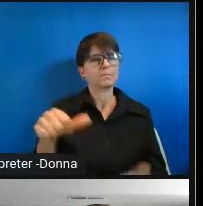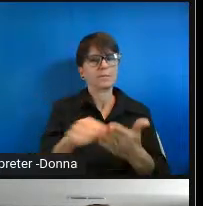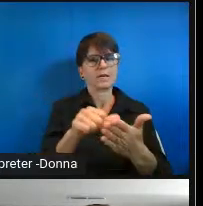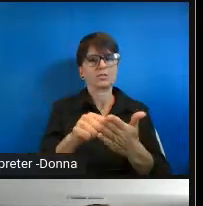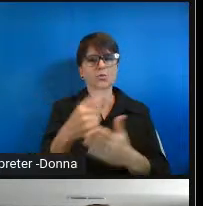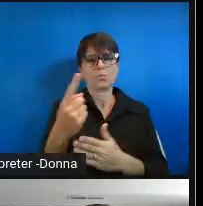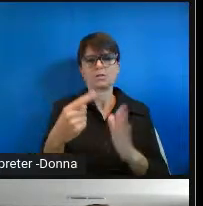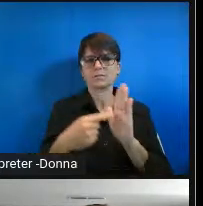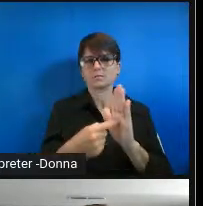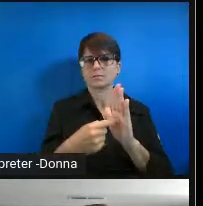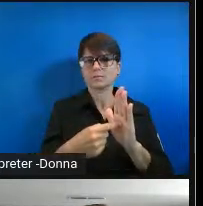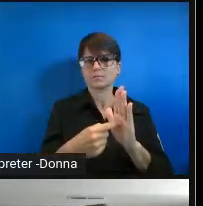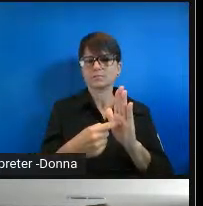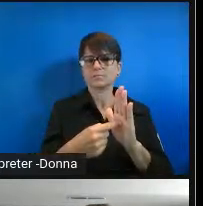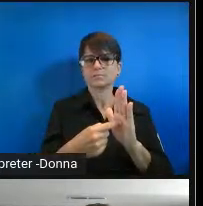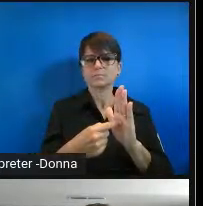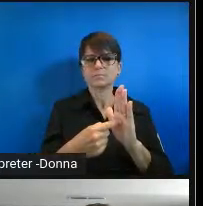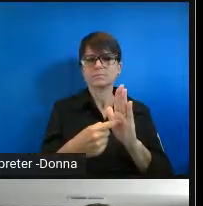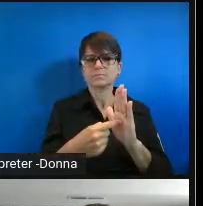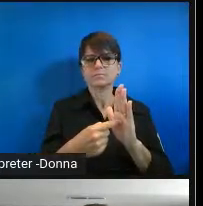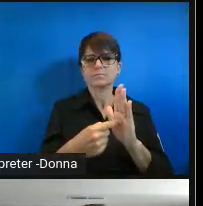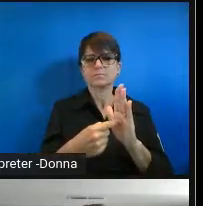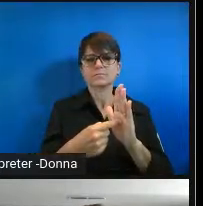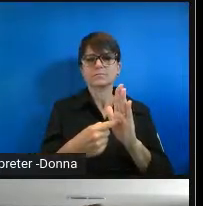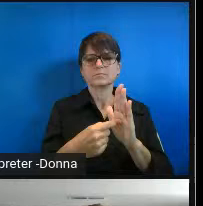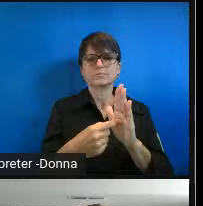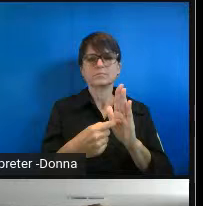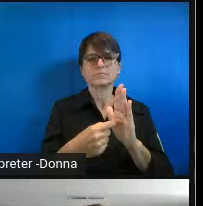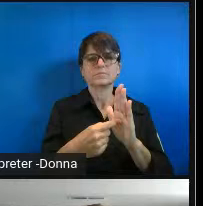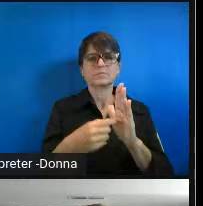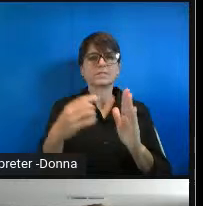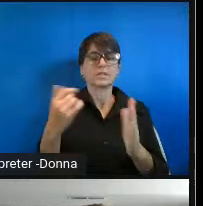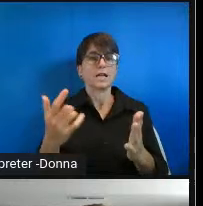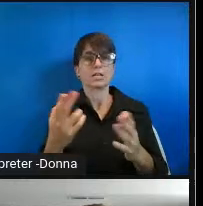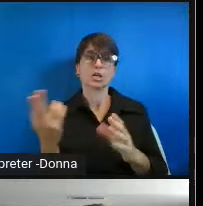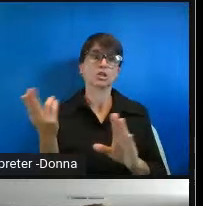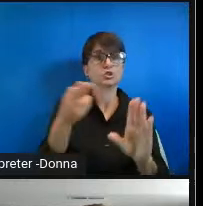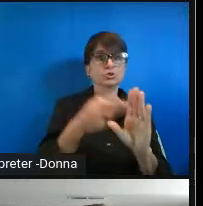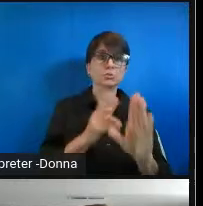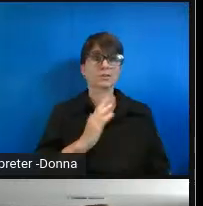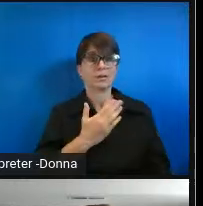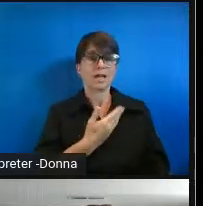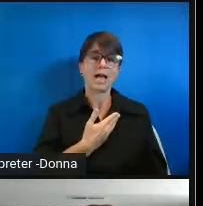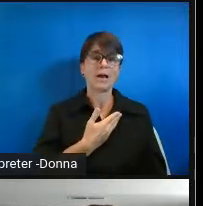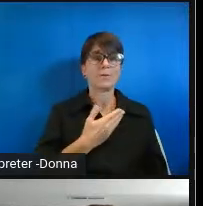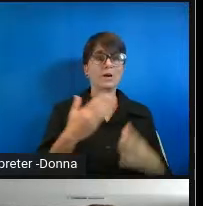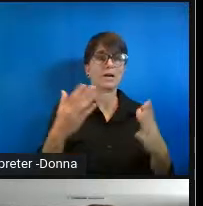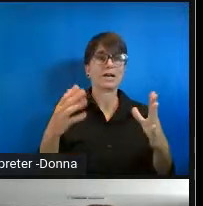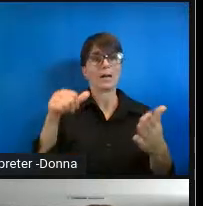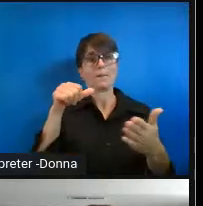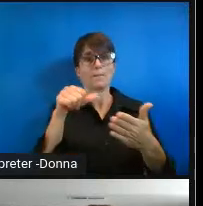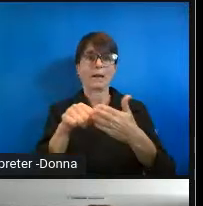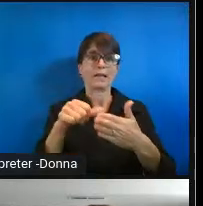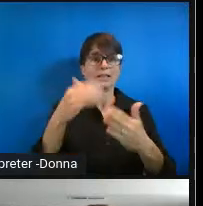These Popups appear on page load and can be synonymous with landing pages. One example is the ubiquitous